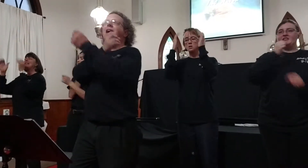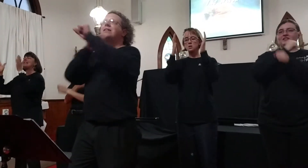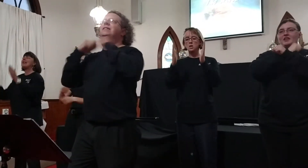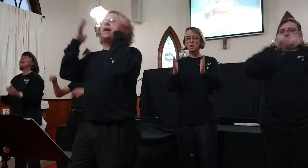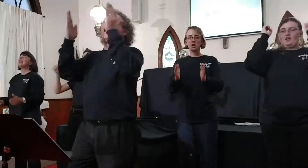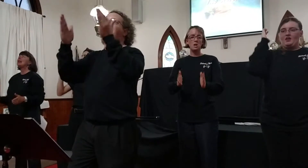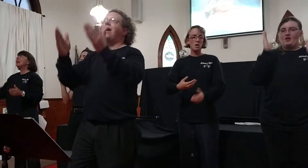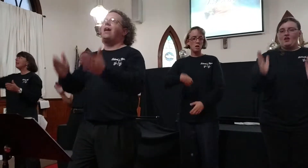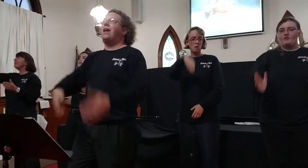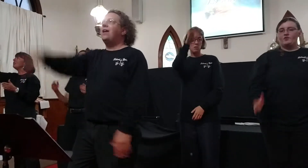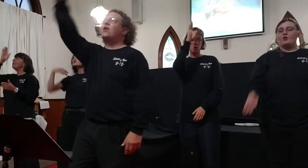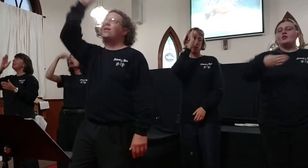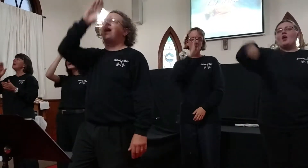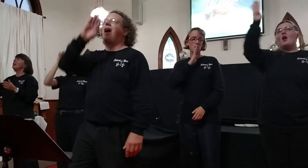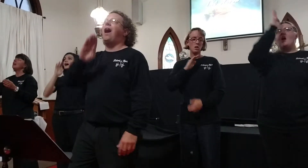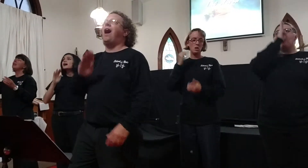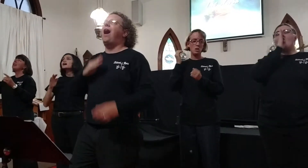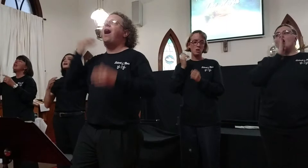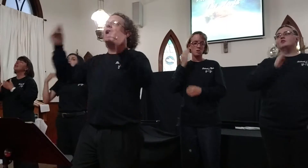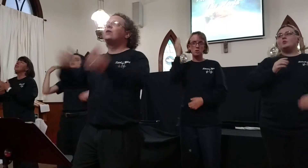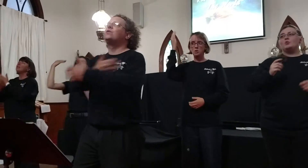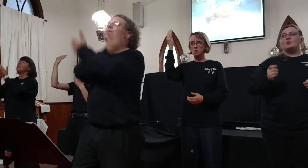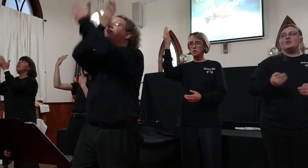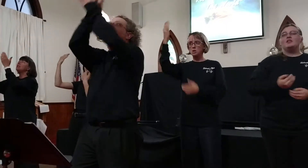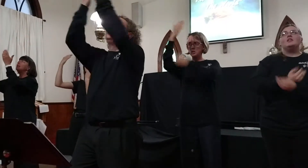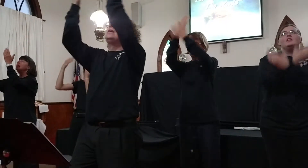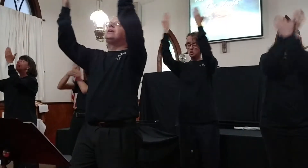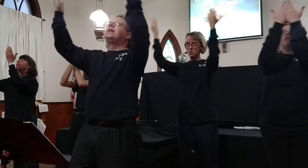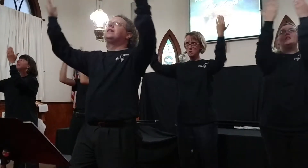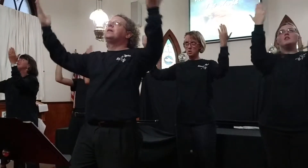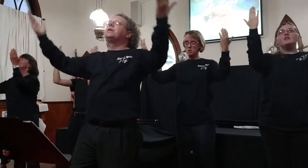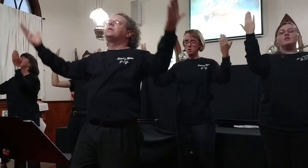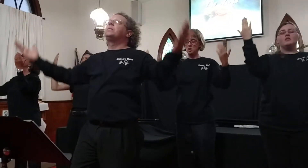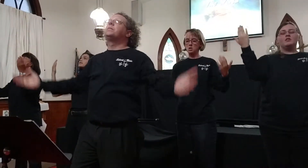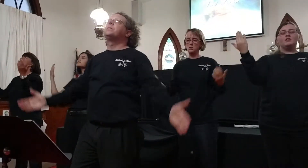My Savior God, to thee